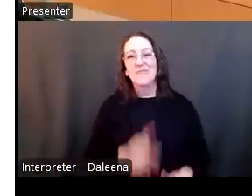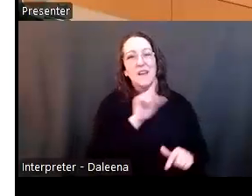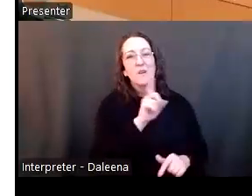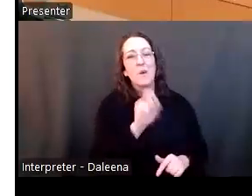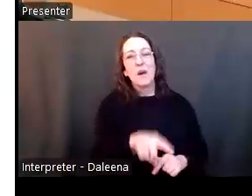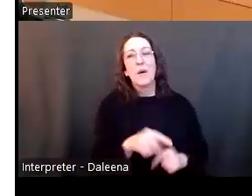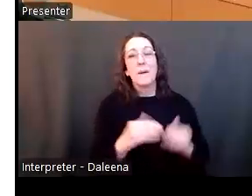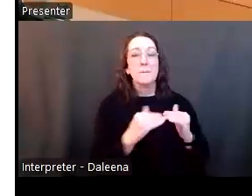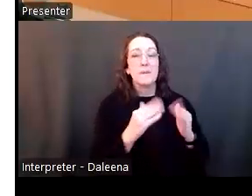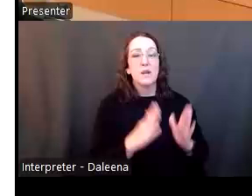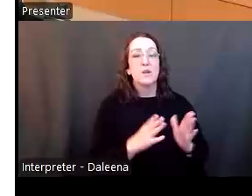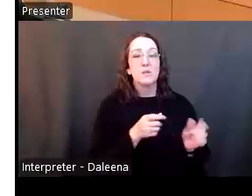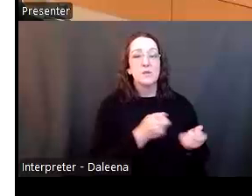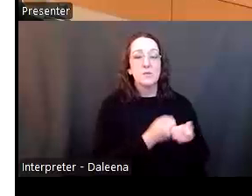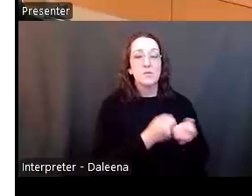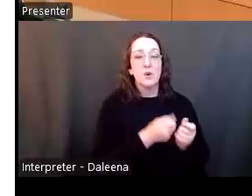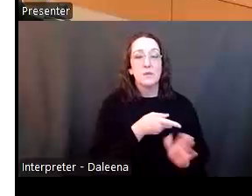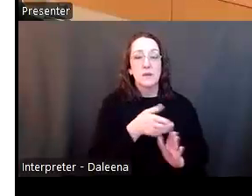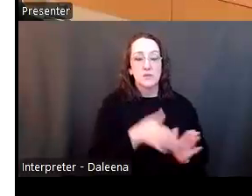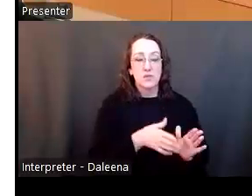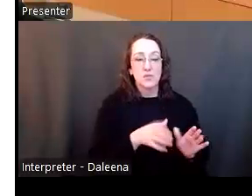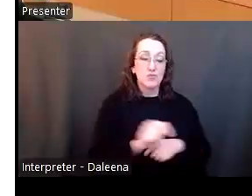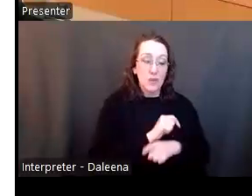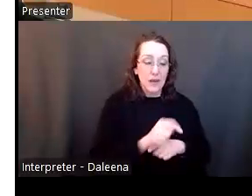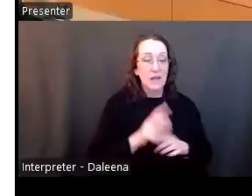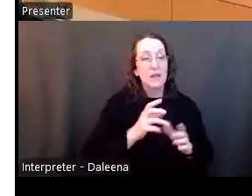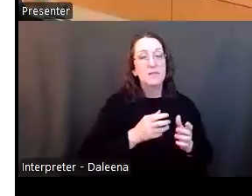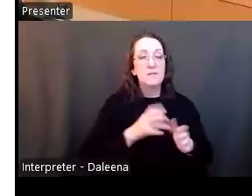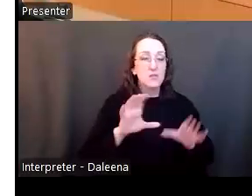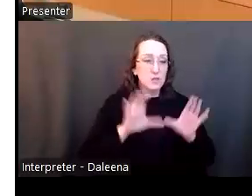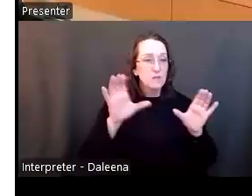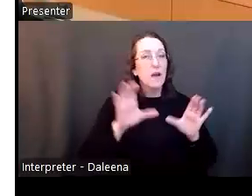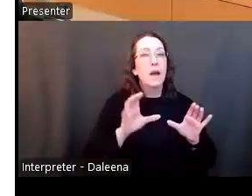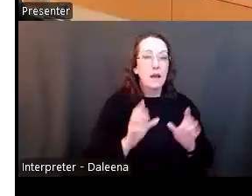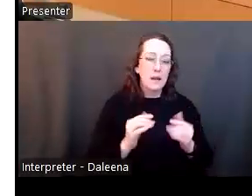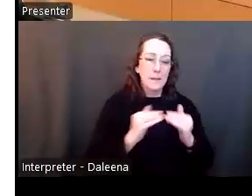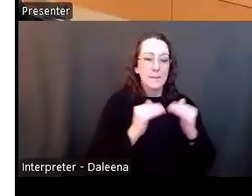Specialists have been um trained in certified peer Specialists though what we worked most closely